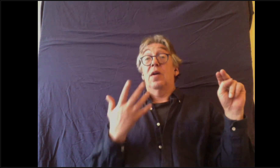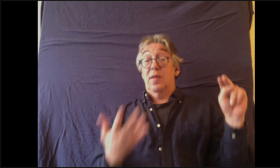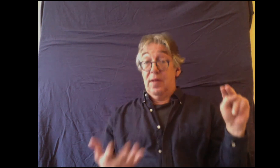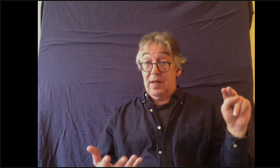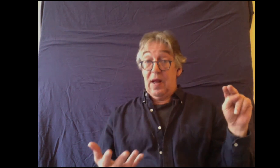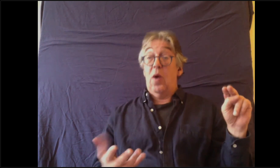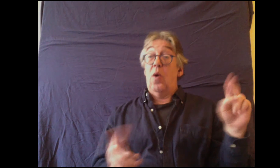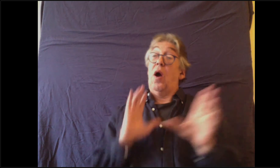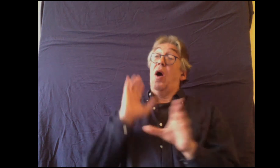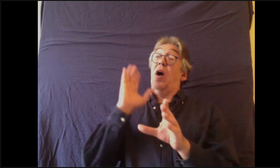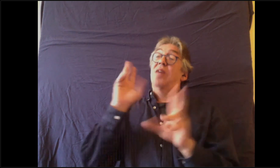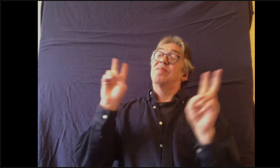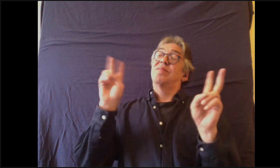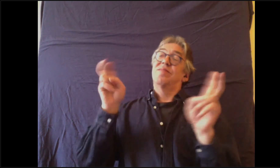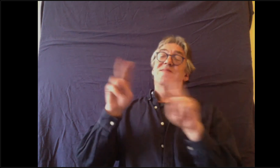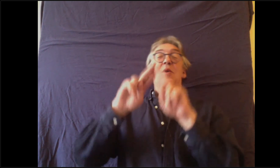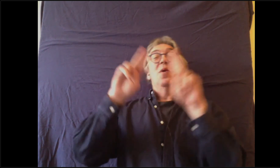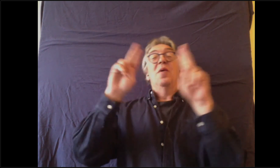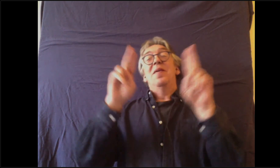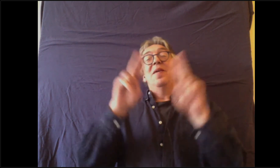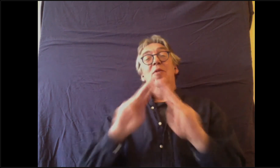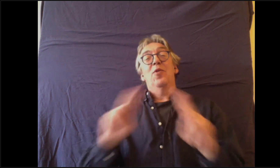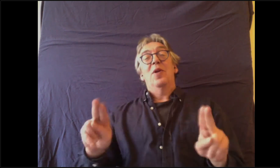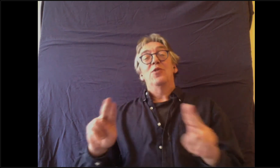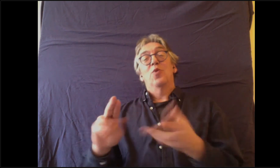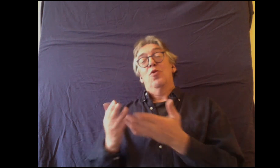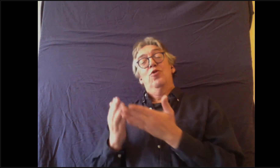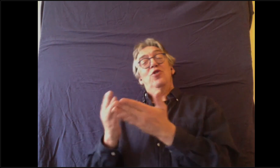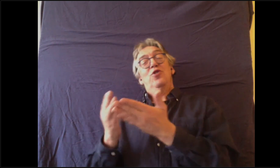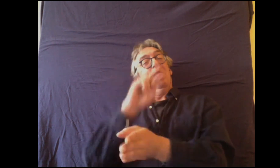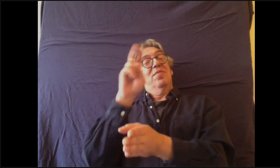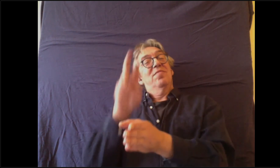which is sailing towards 2030 and the fulfilment of SDGs.